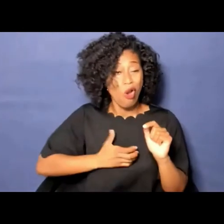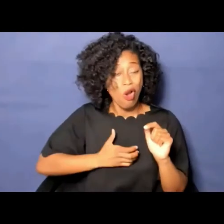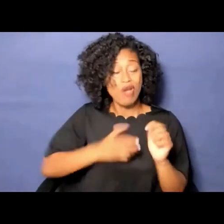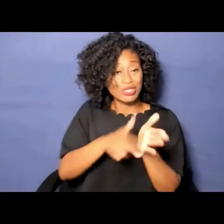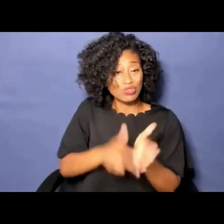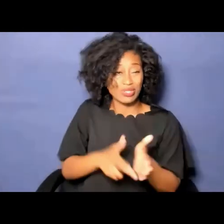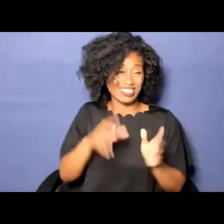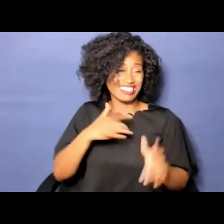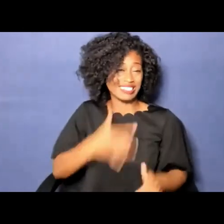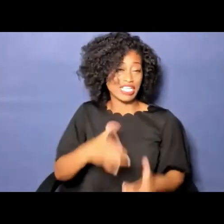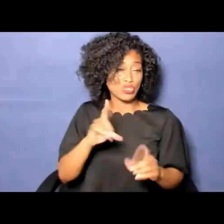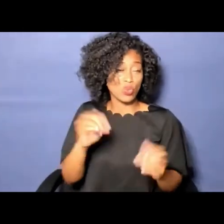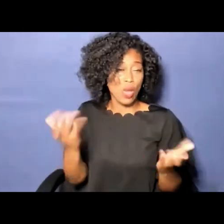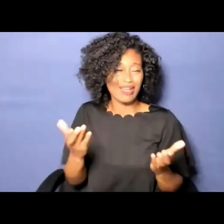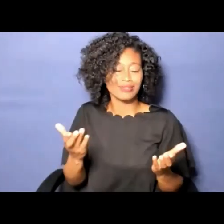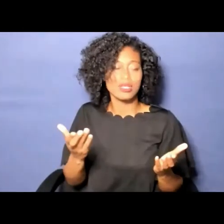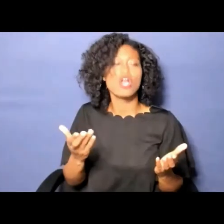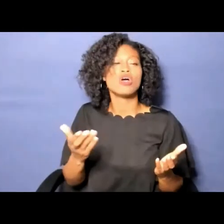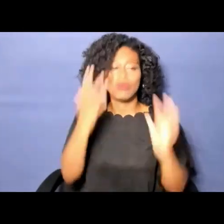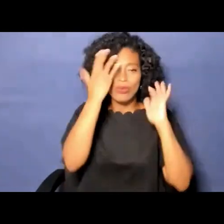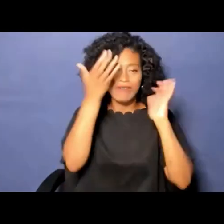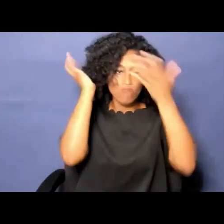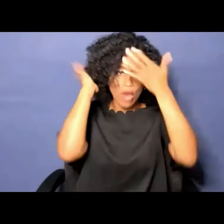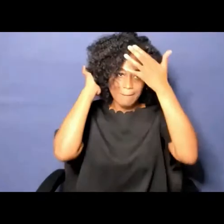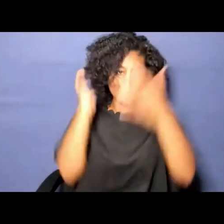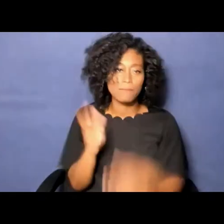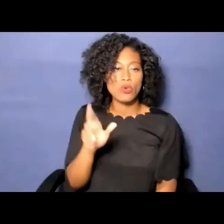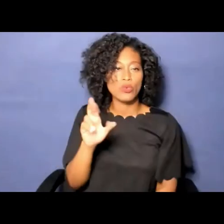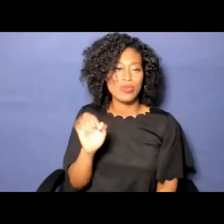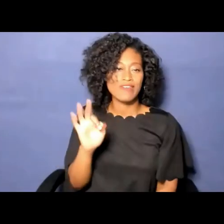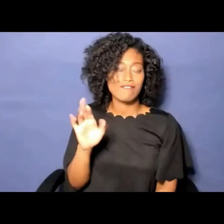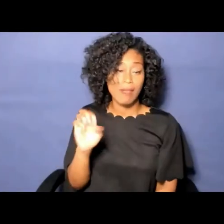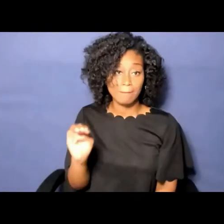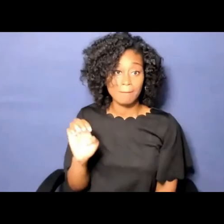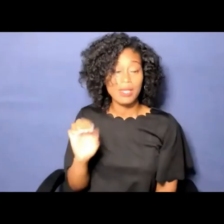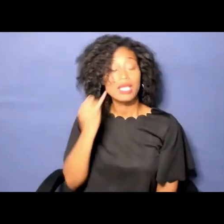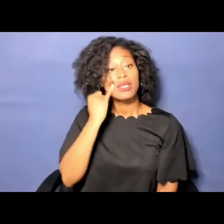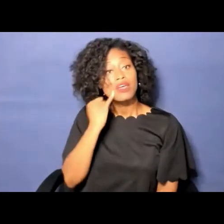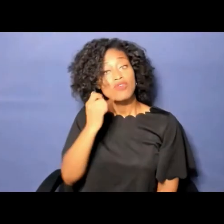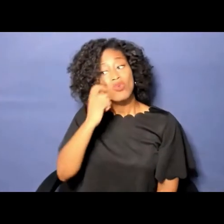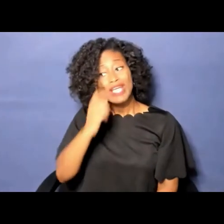Racial bias is inevitable. And finding ways to dismantle racism